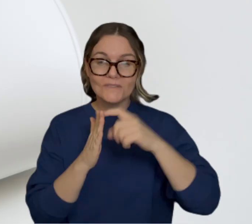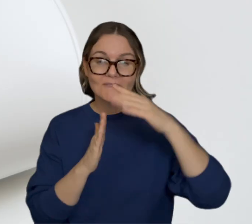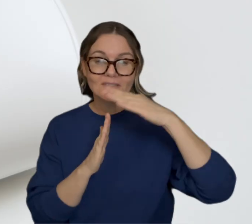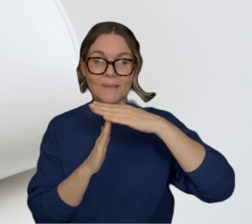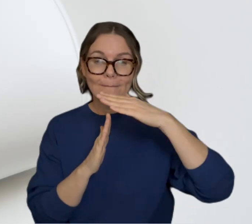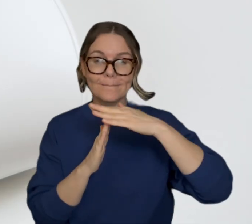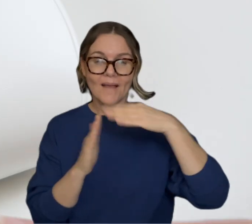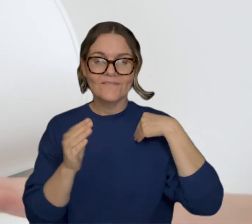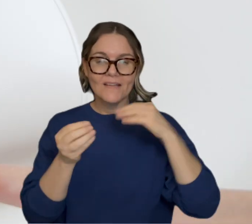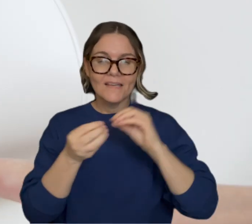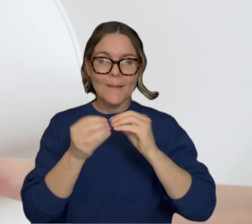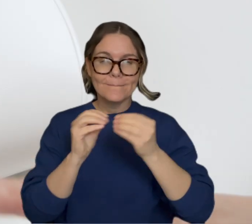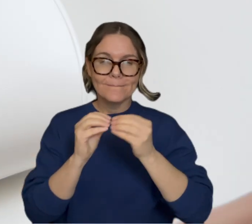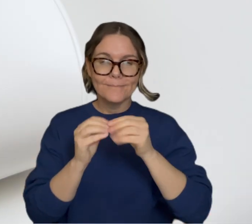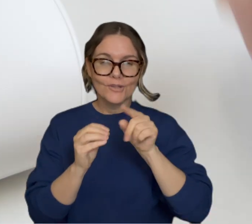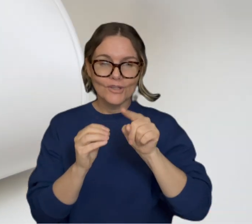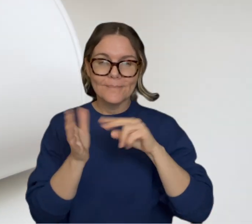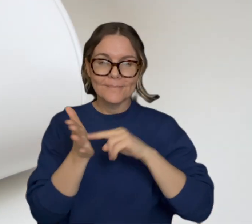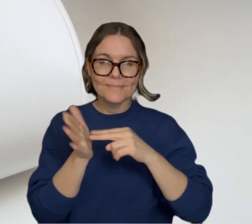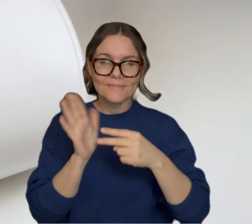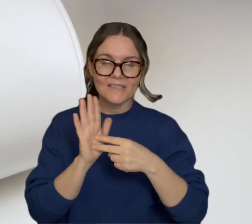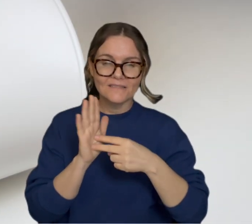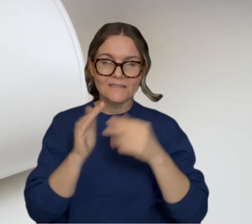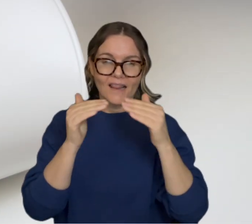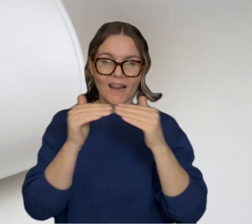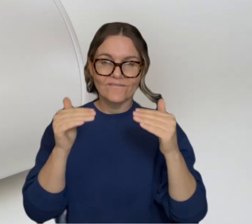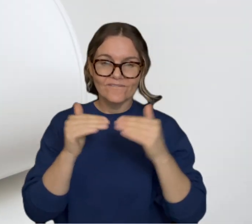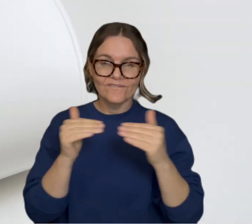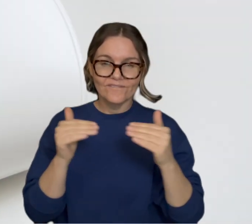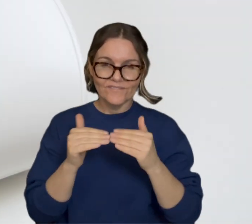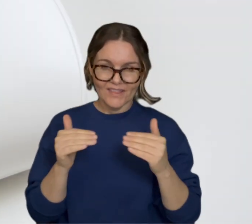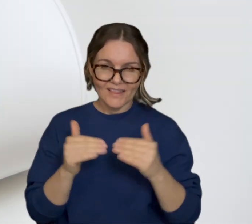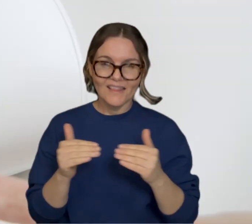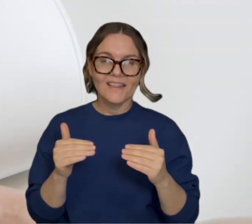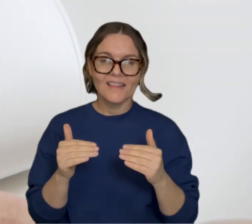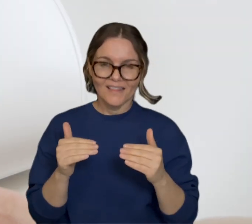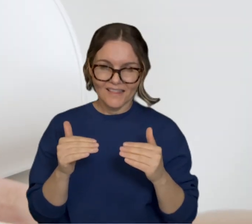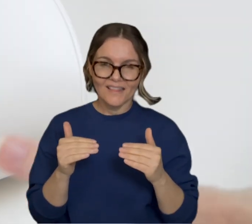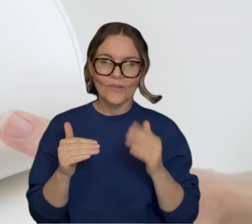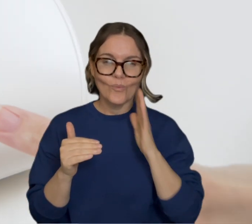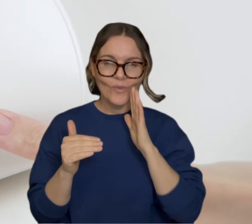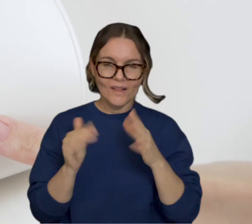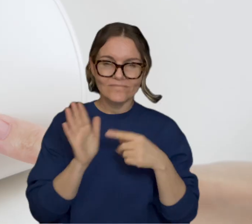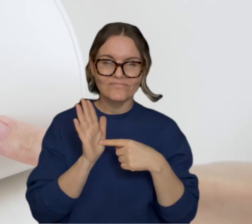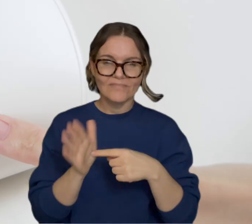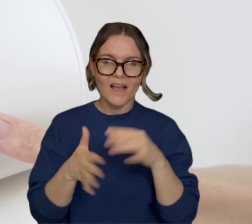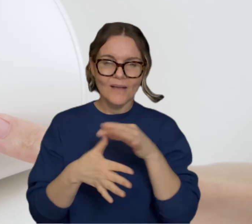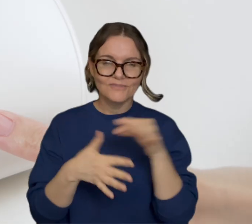and that is the cycle button you'll notice in the top Circle it has a number so every level